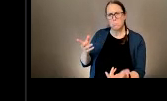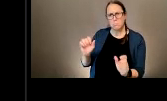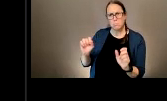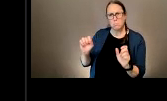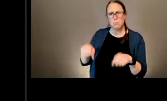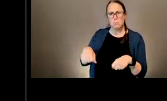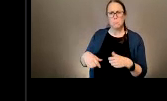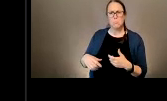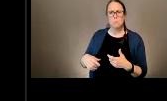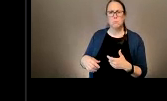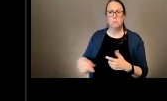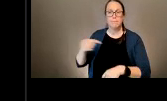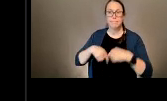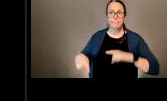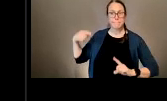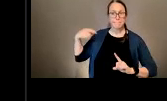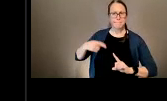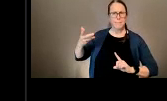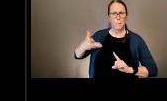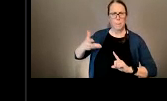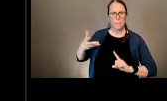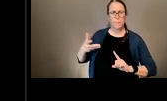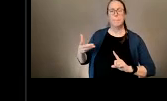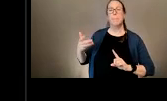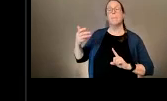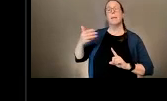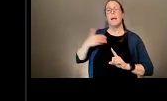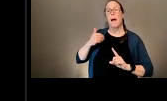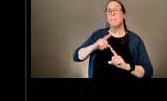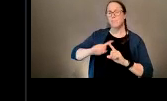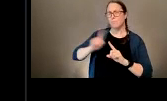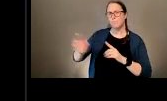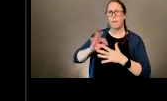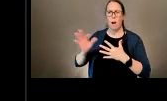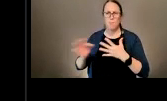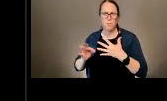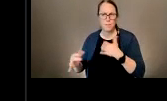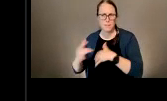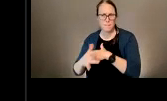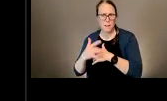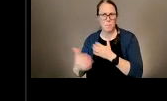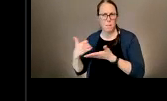It goes back to, I think having multiple options available. Yep, absolutely.